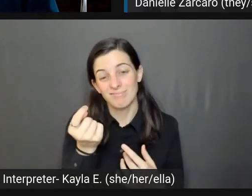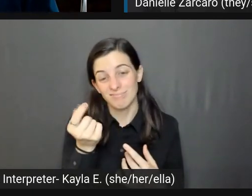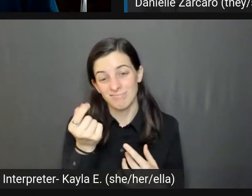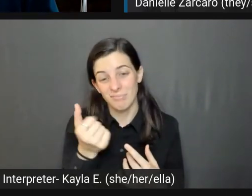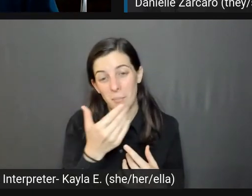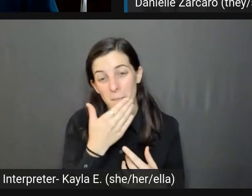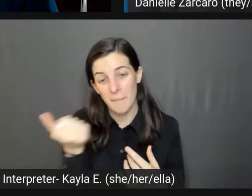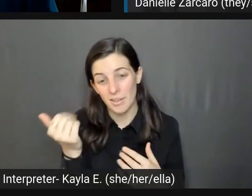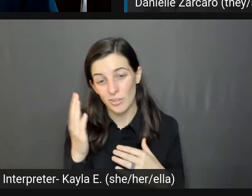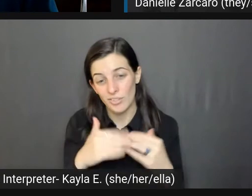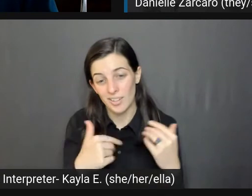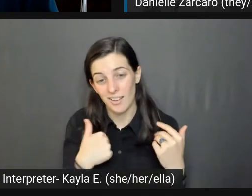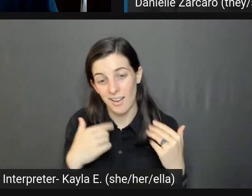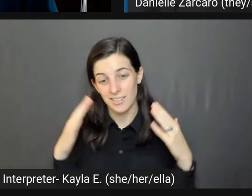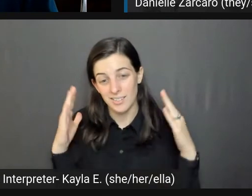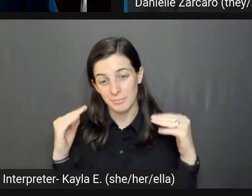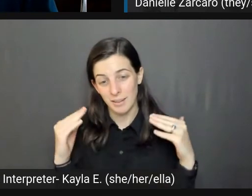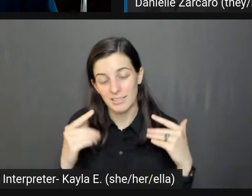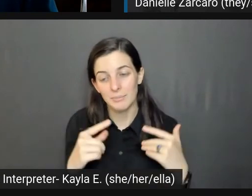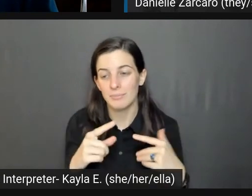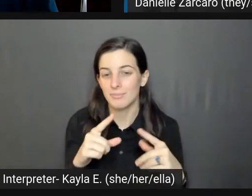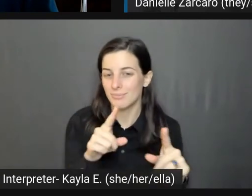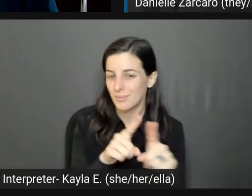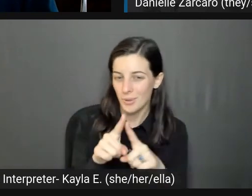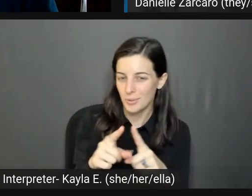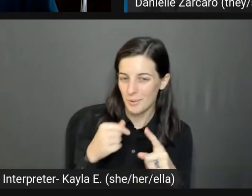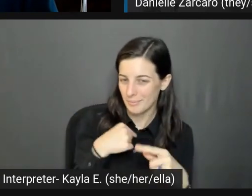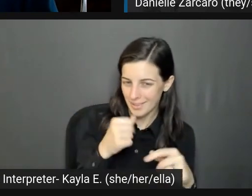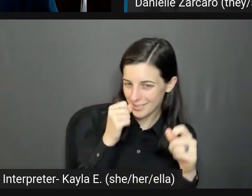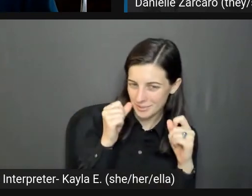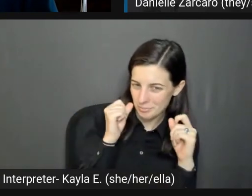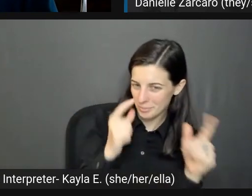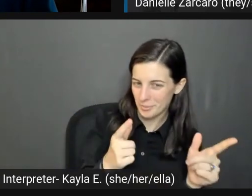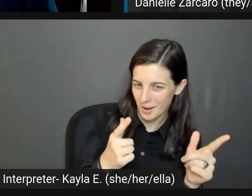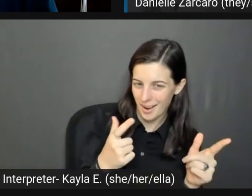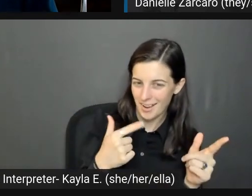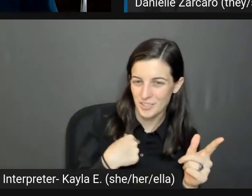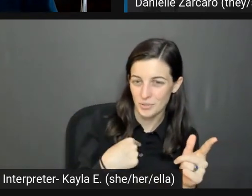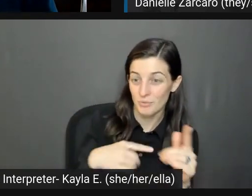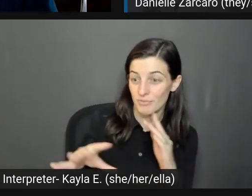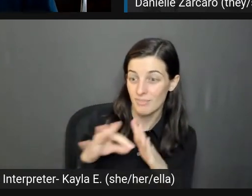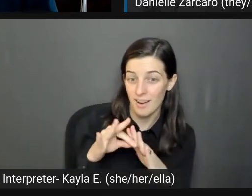but I'm also not surprised, to find that there are still some big problems.